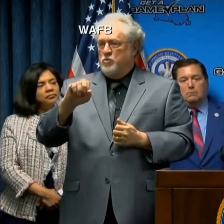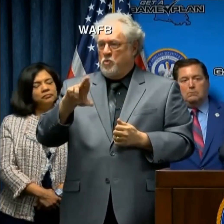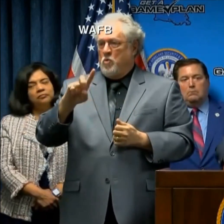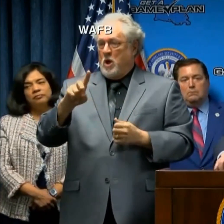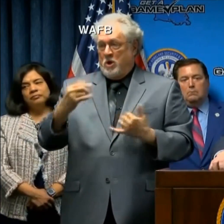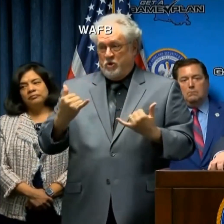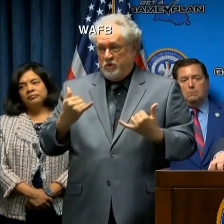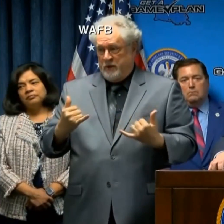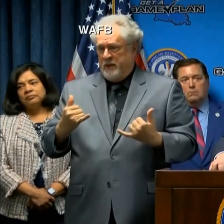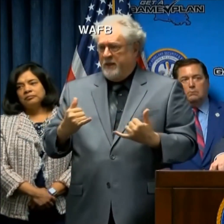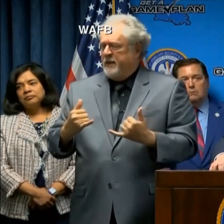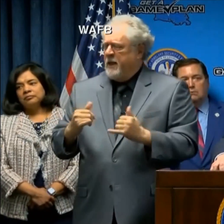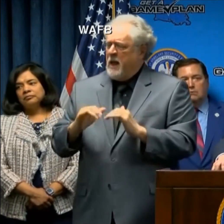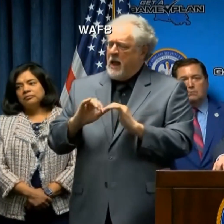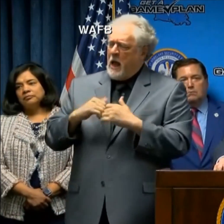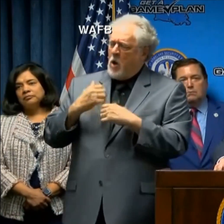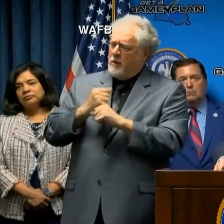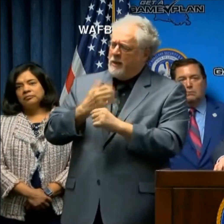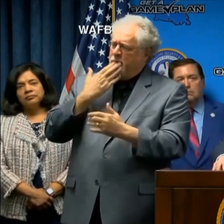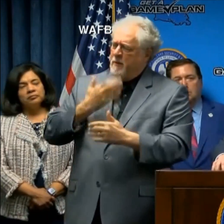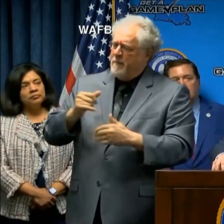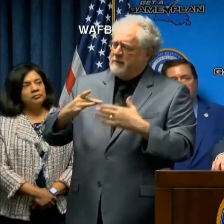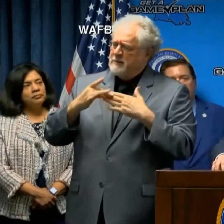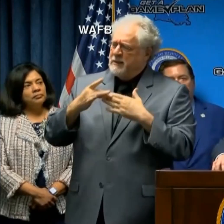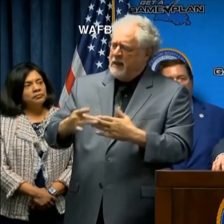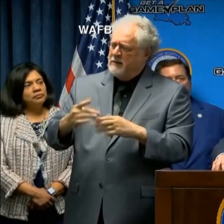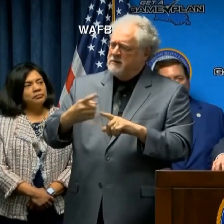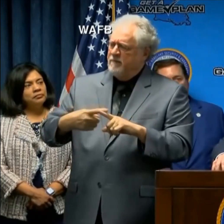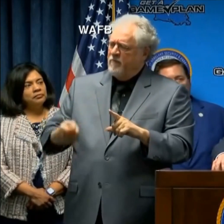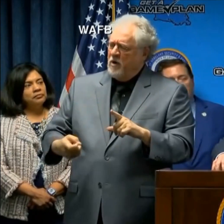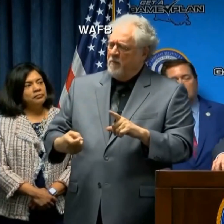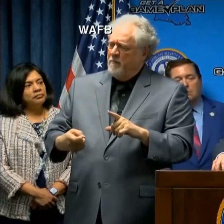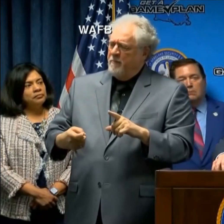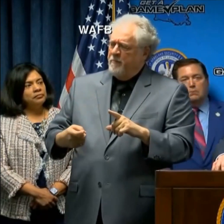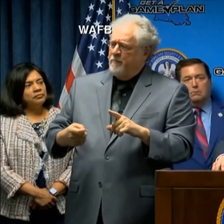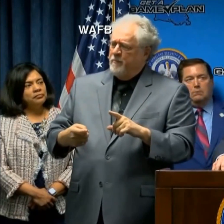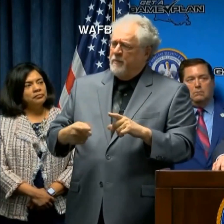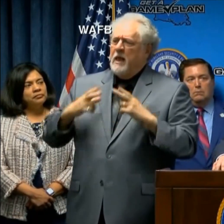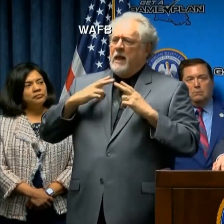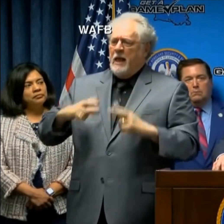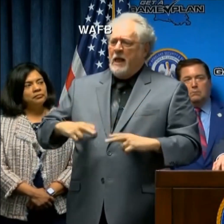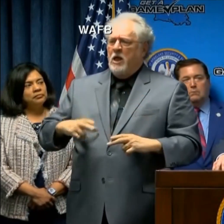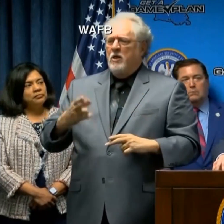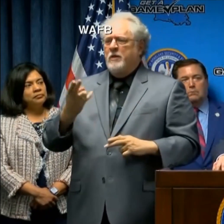trying to get the very best guidance from Health and Human Services and the